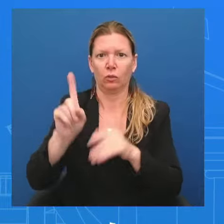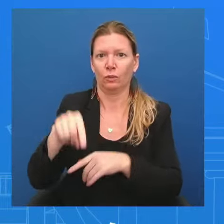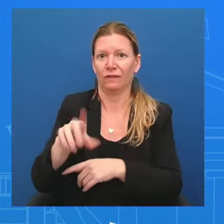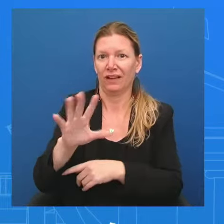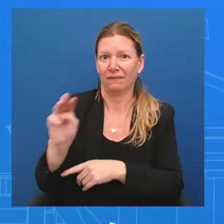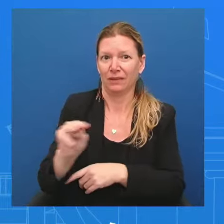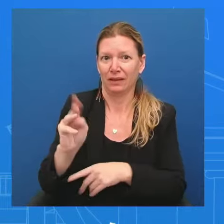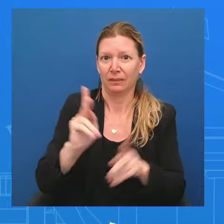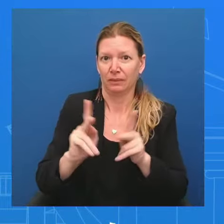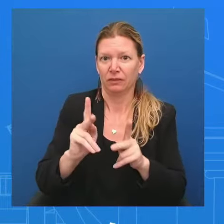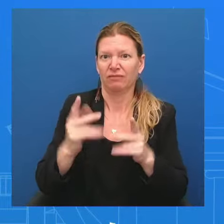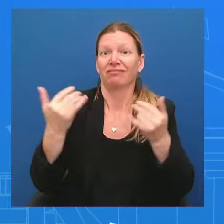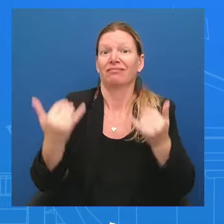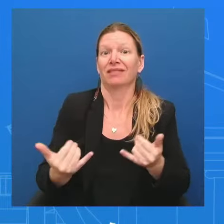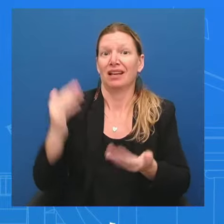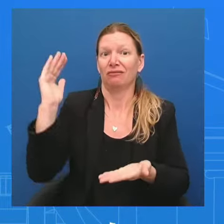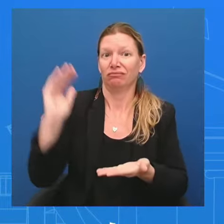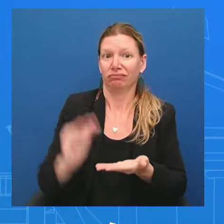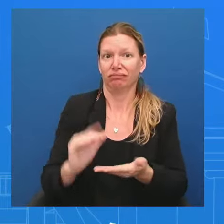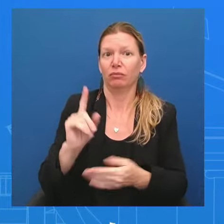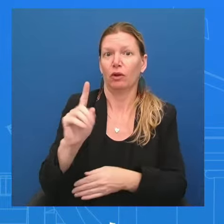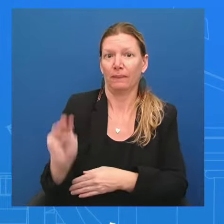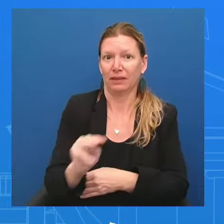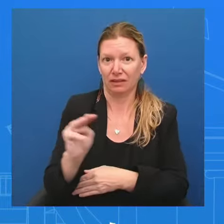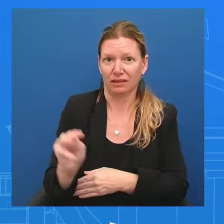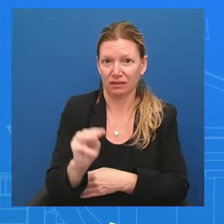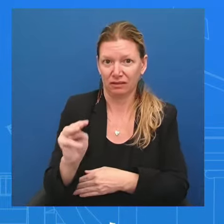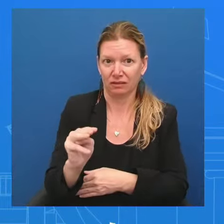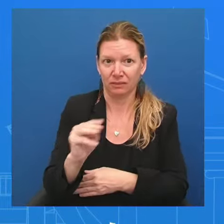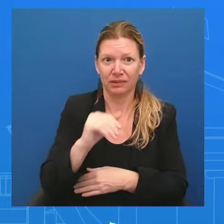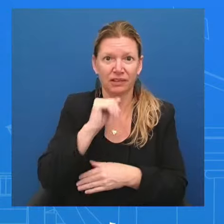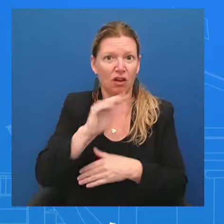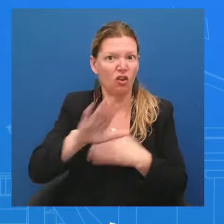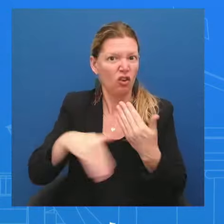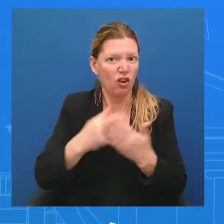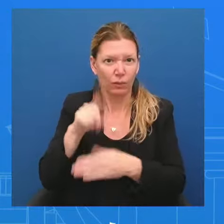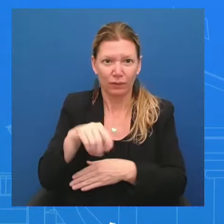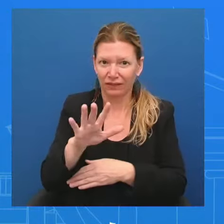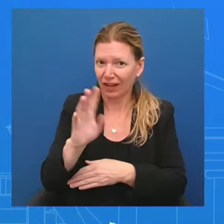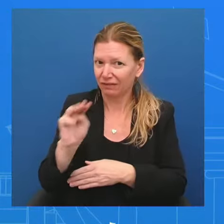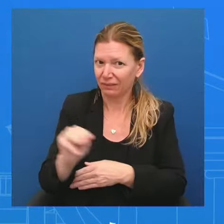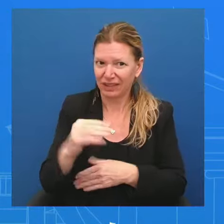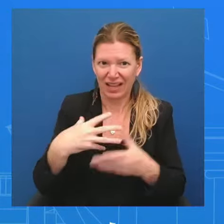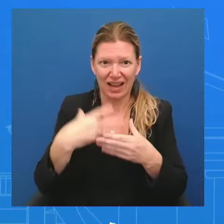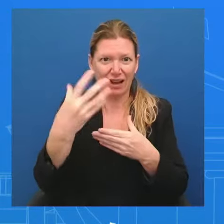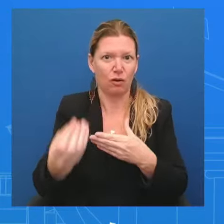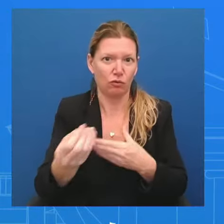Right? There's still hundreds of thousands that are still in Rafah, that are still in danger,